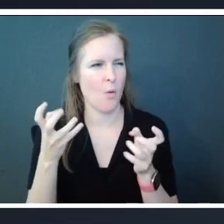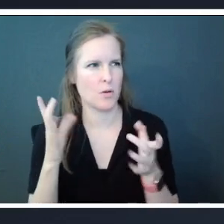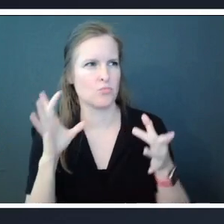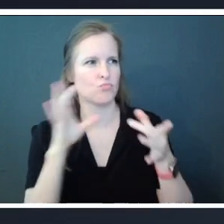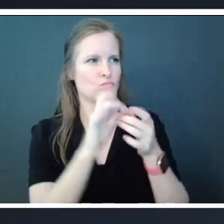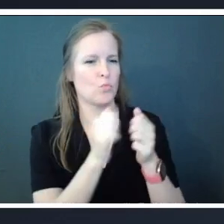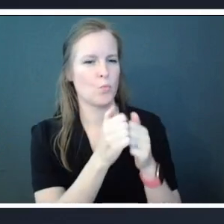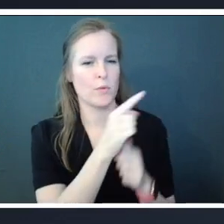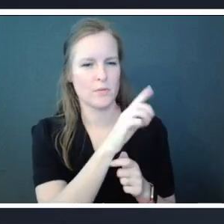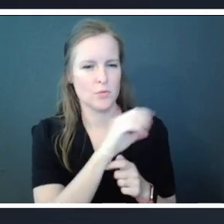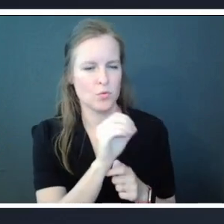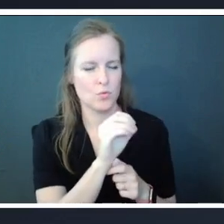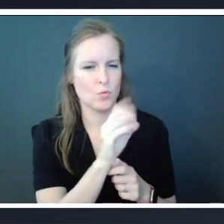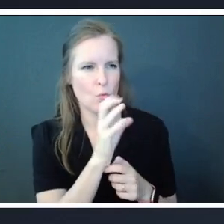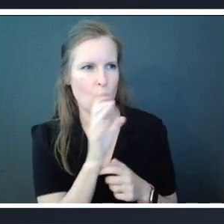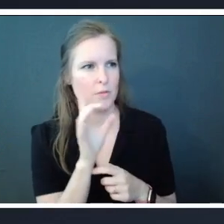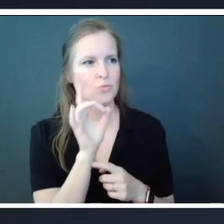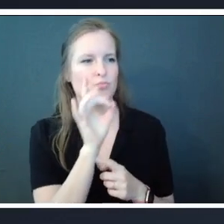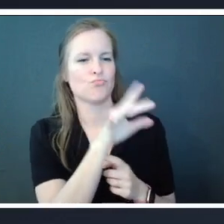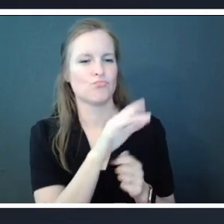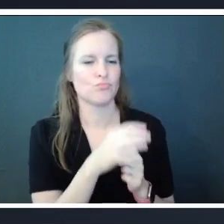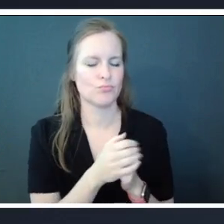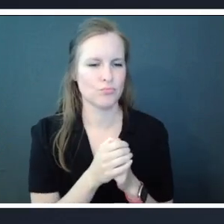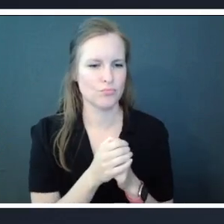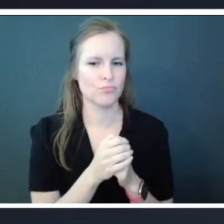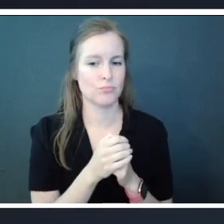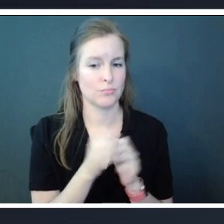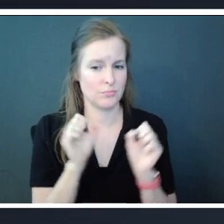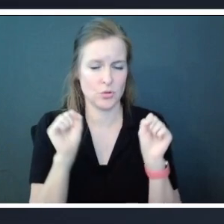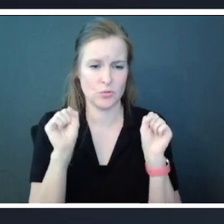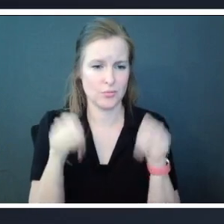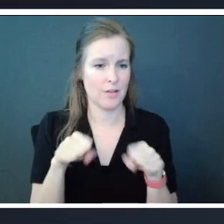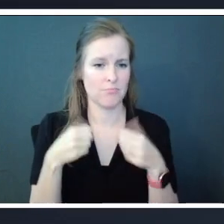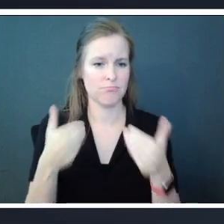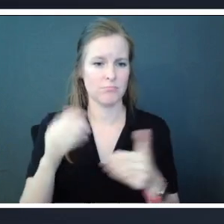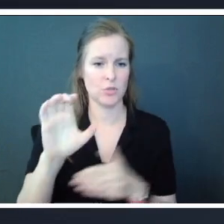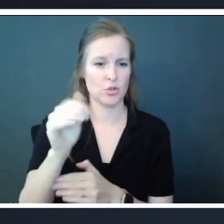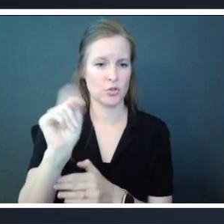from you. Pop it in the chat and we'll take a look at it and compile those. But we do a lot